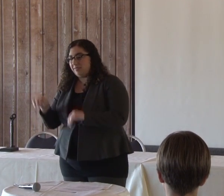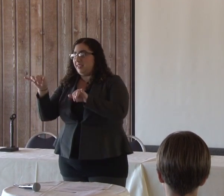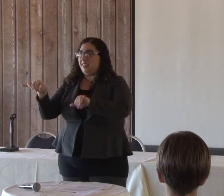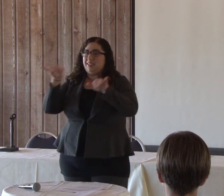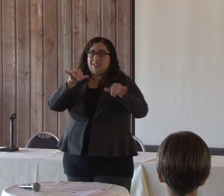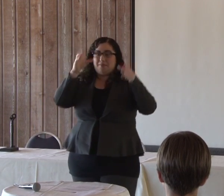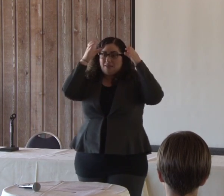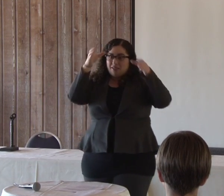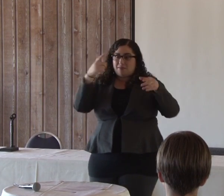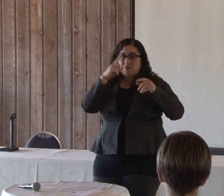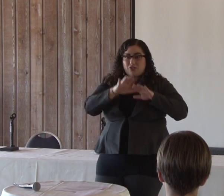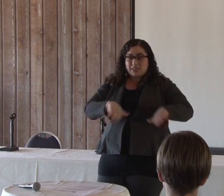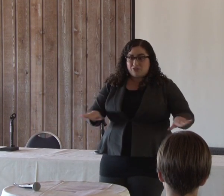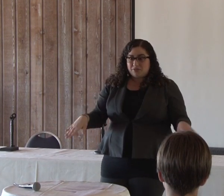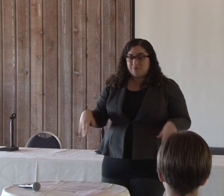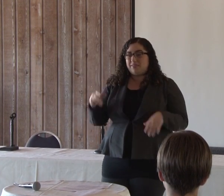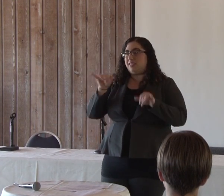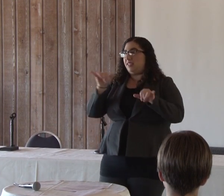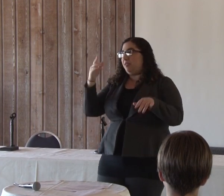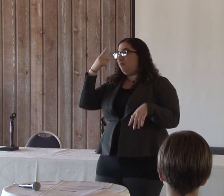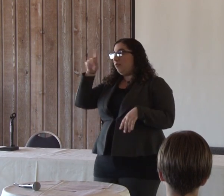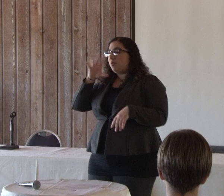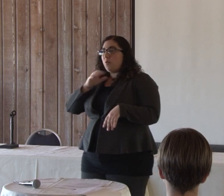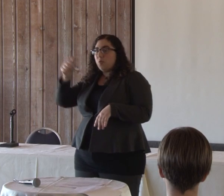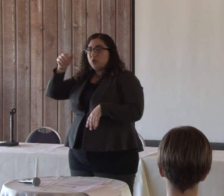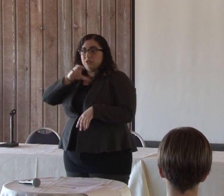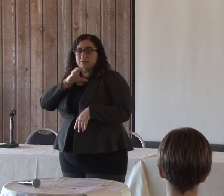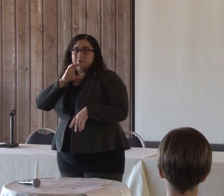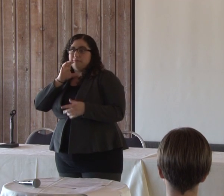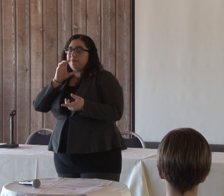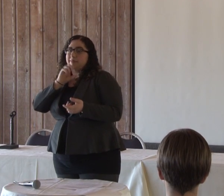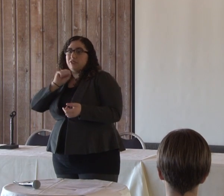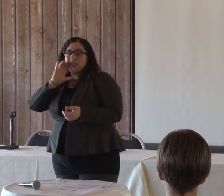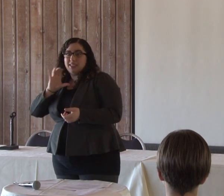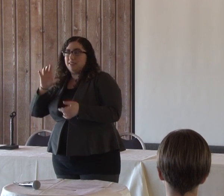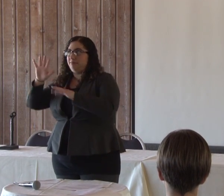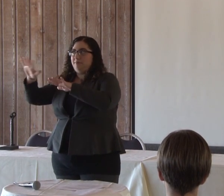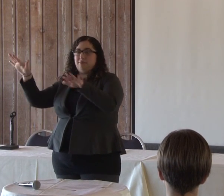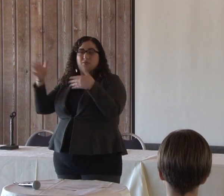talk to me. You look directly at me, not my interpreters. Right. And so the same